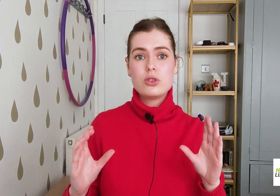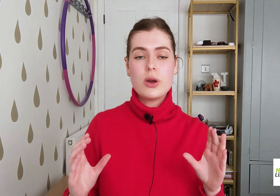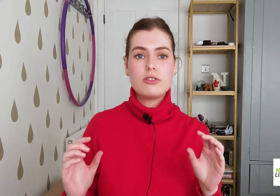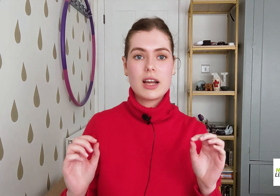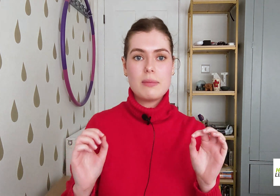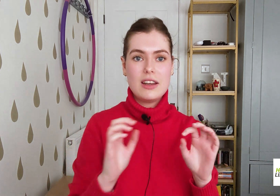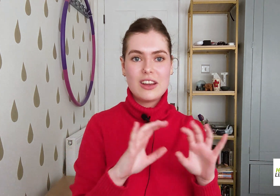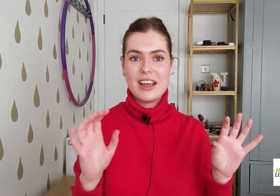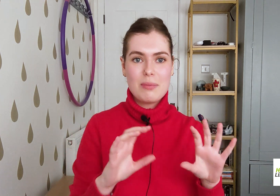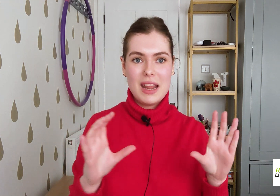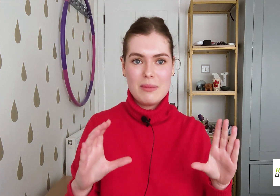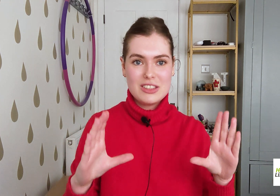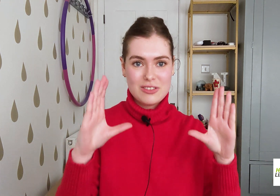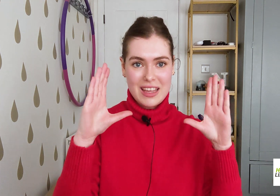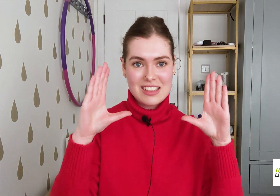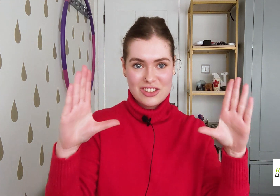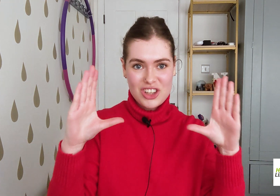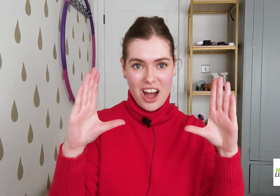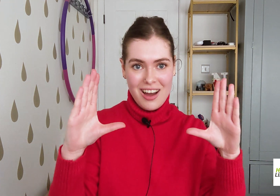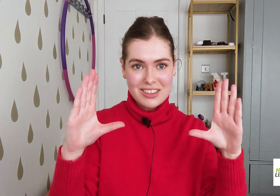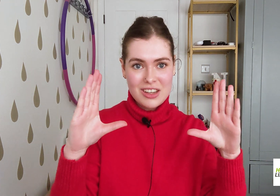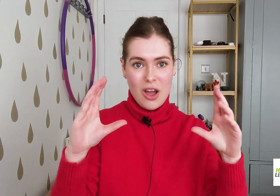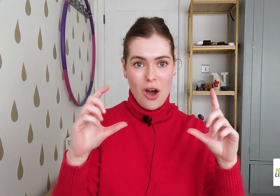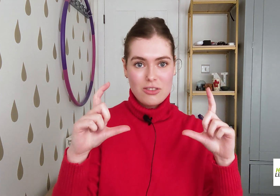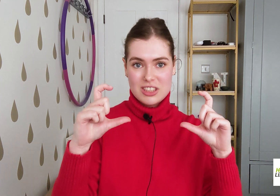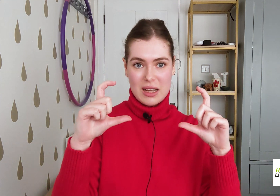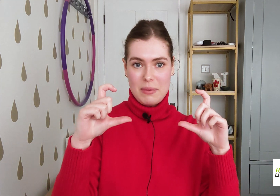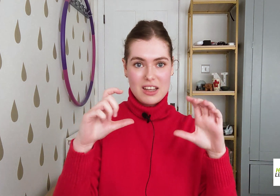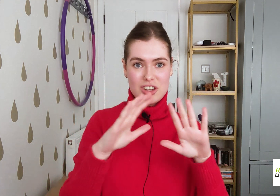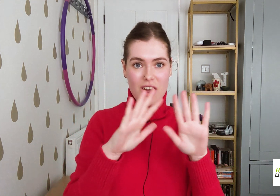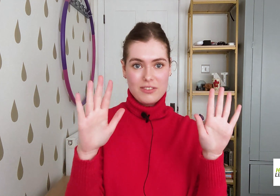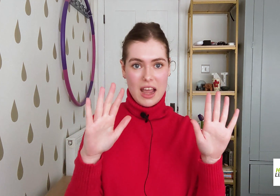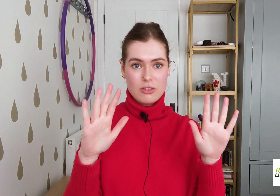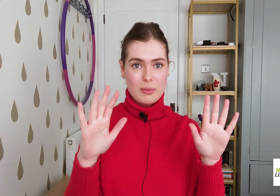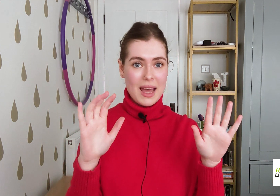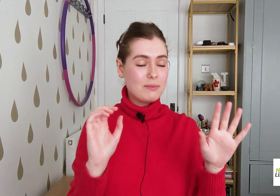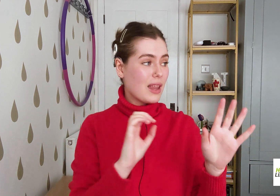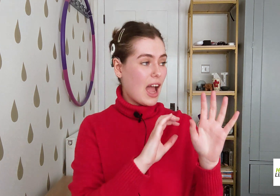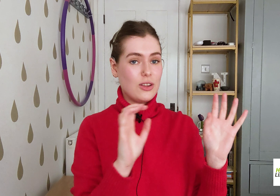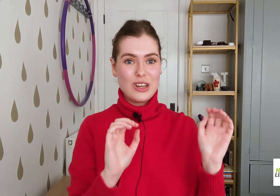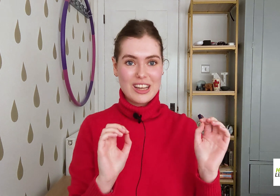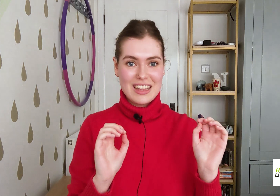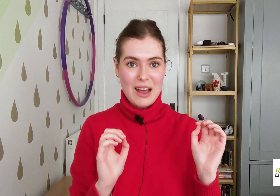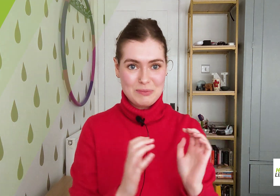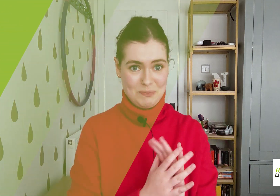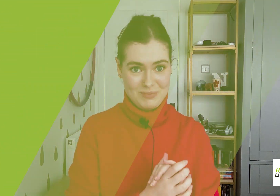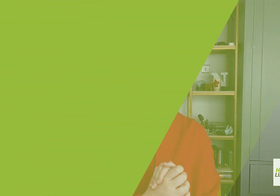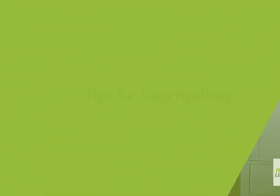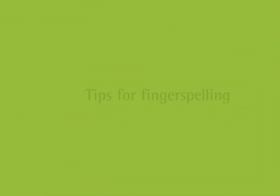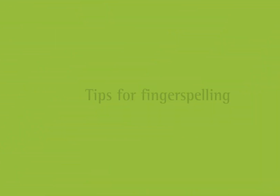also, and recommend looking up an image or get a chart of just like a picture of the alphabet and you can look at that. Yeah.